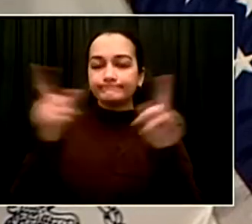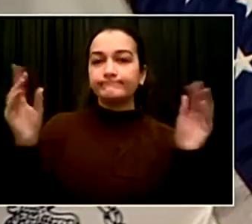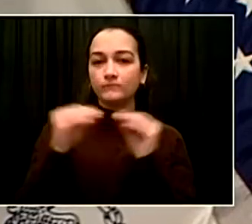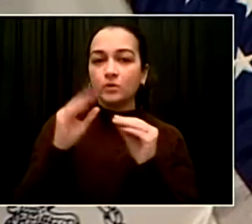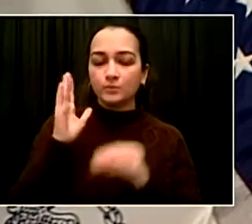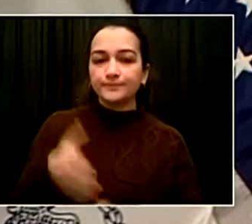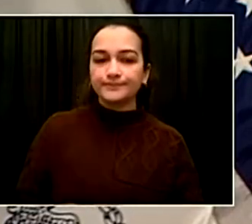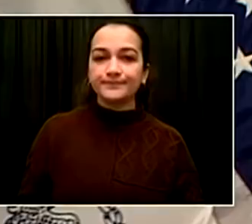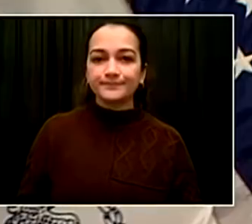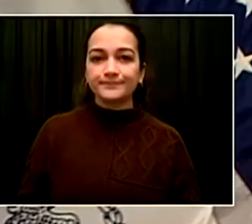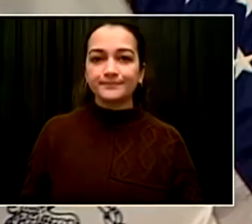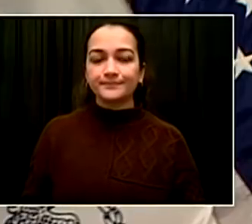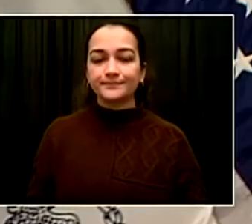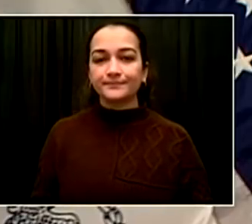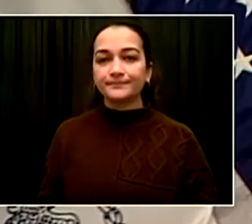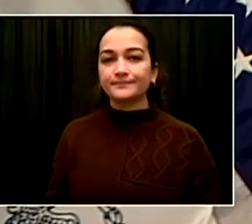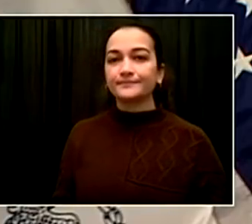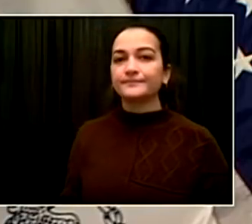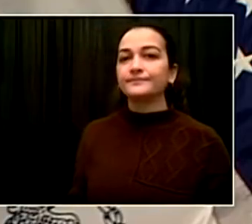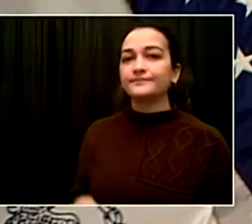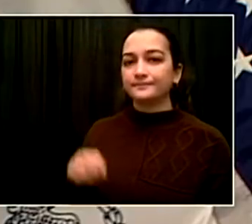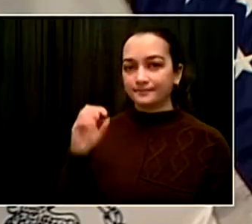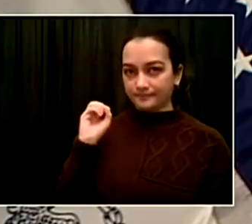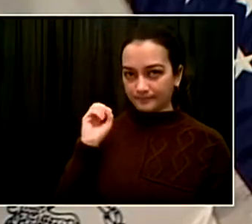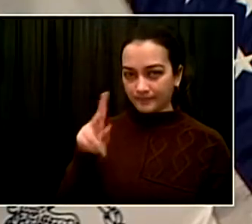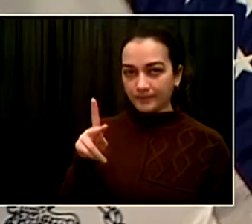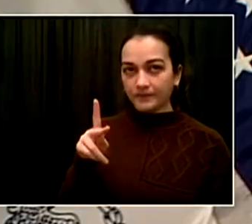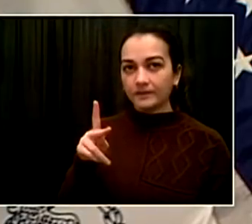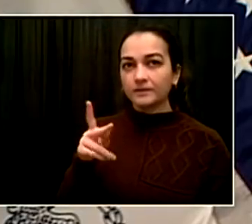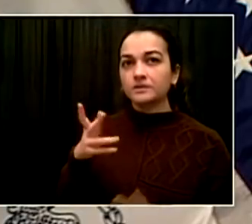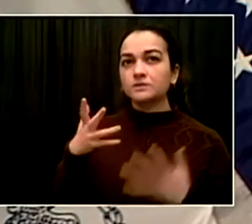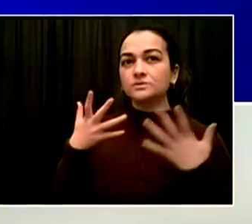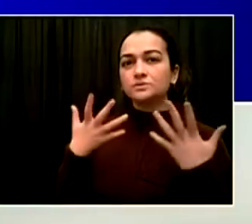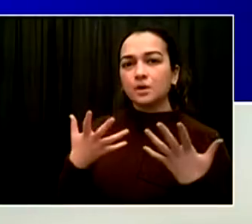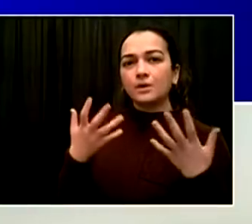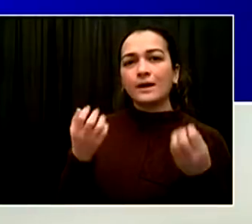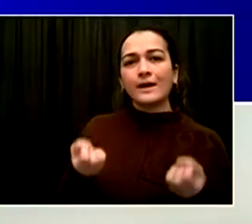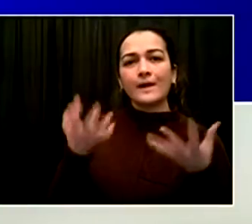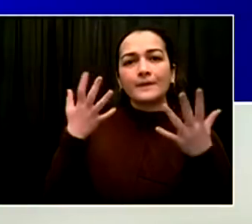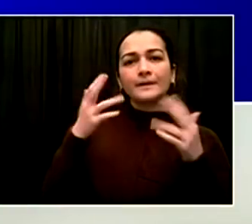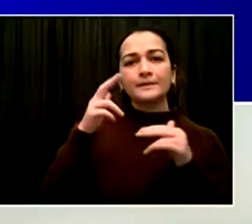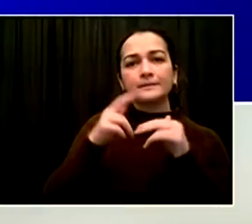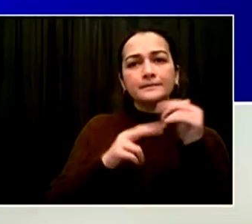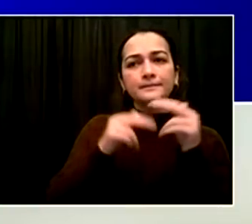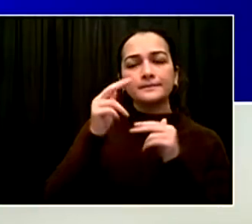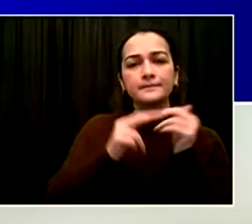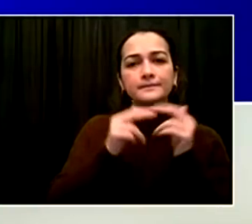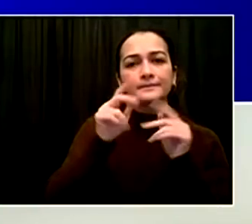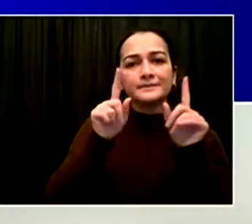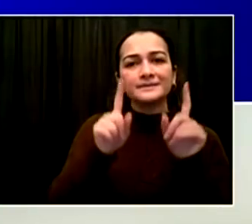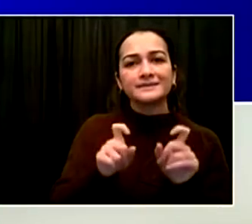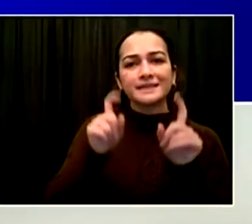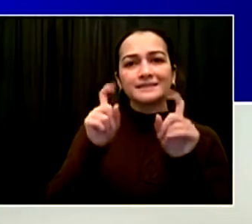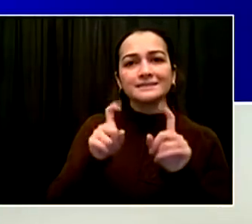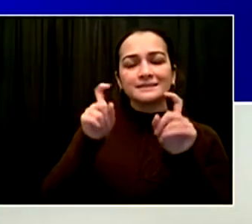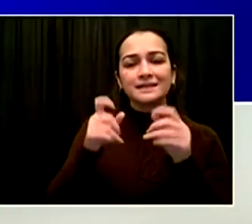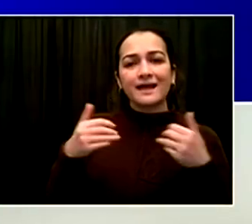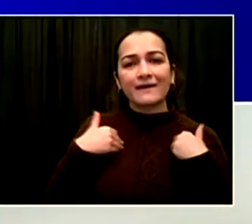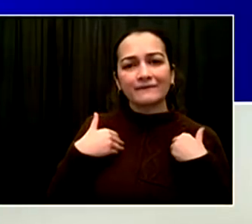IT WILL BE 8 BY TUESDAY. EXCUSE ME, TED, CAN YOU GIVE